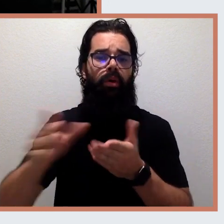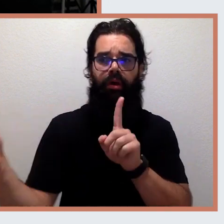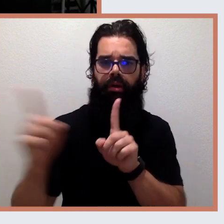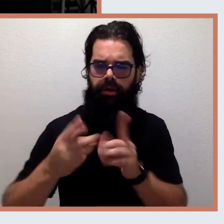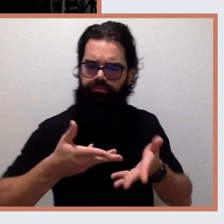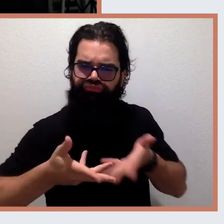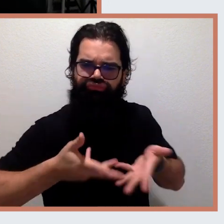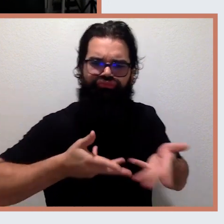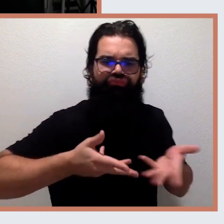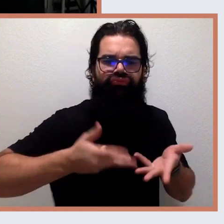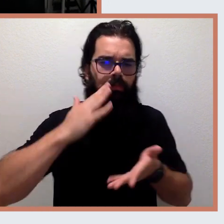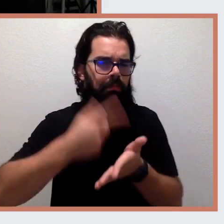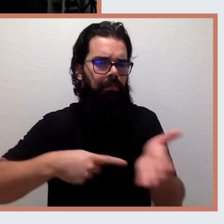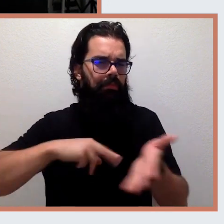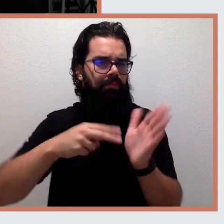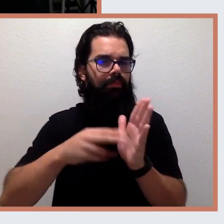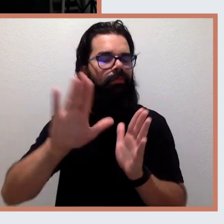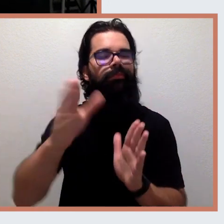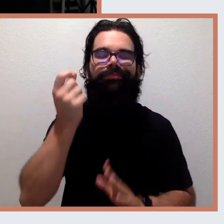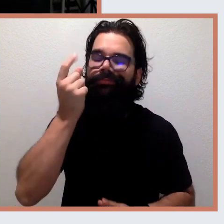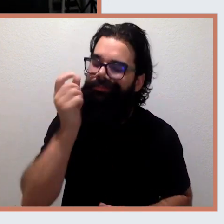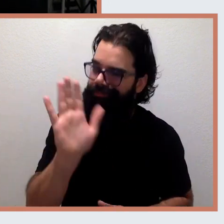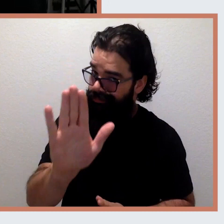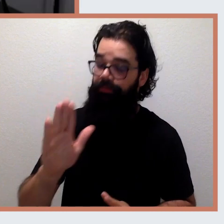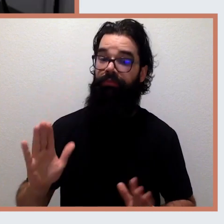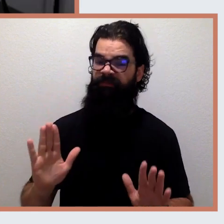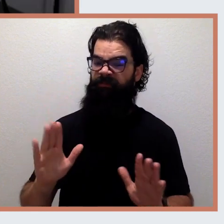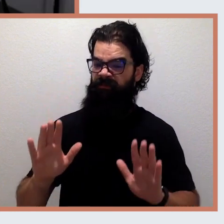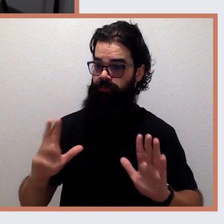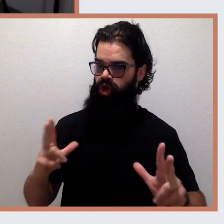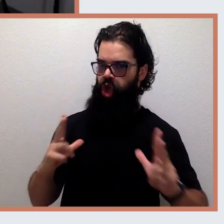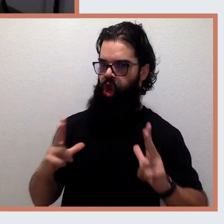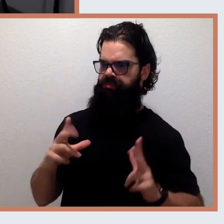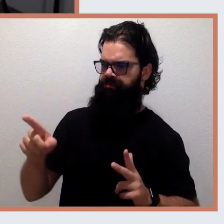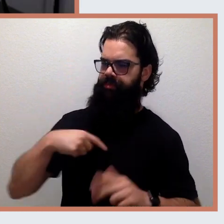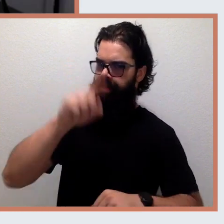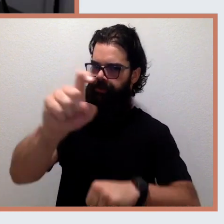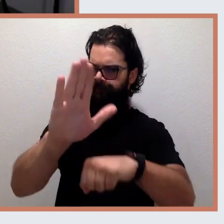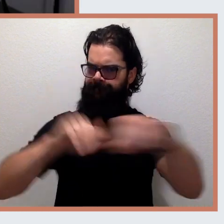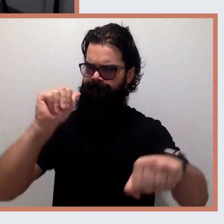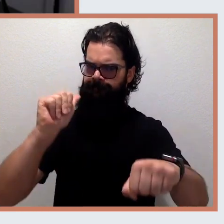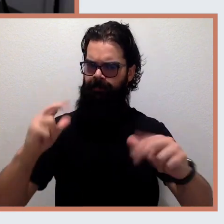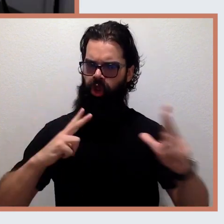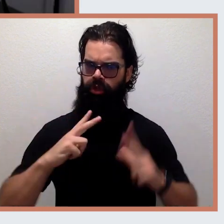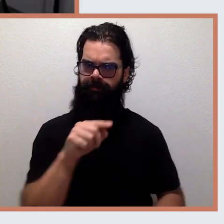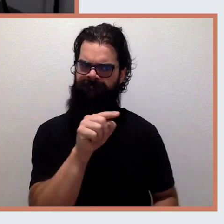Oh, I missed that. Well, I'm going to hire you now as a co-writer to write this then and help me." You know what I mean? The thing is right now with Hollywood,